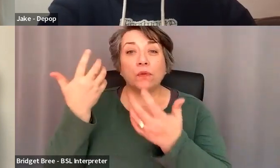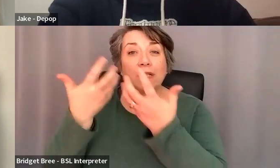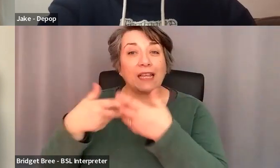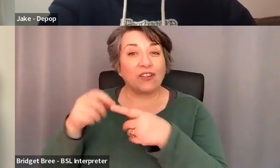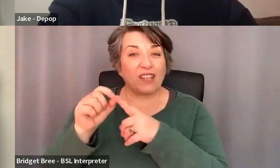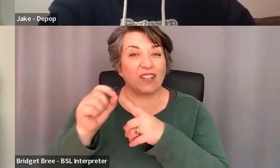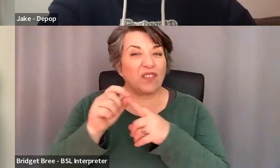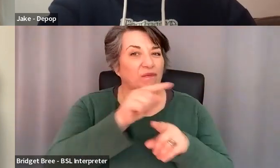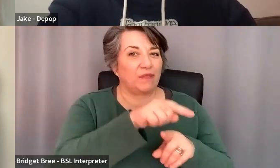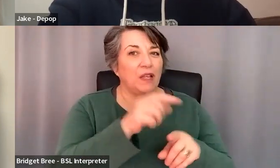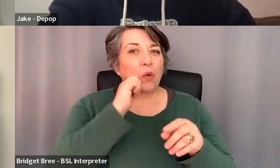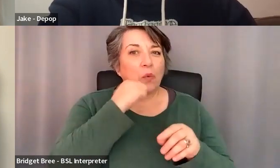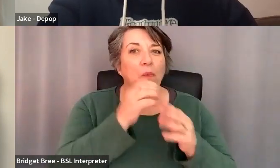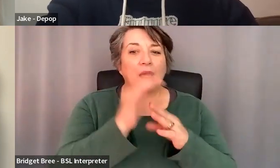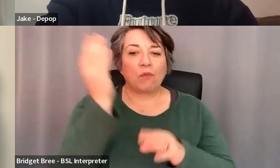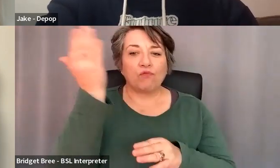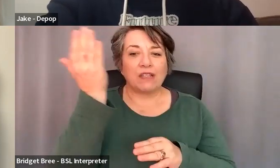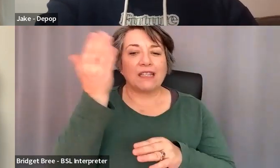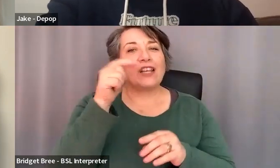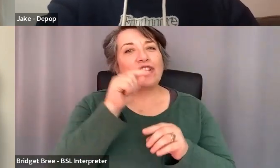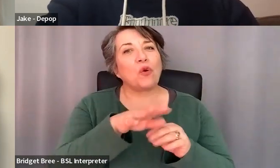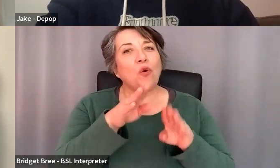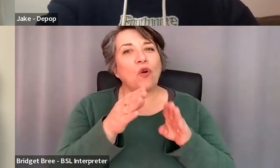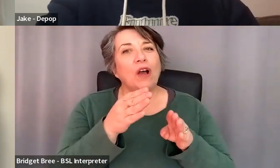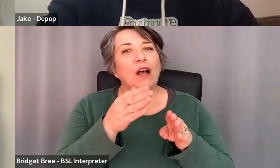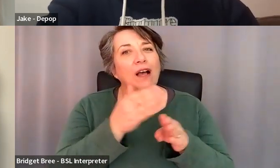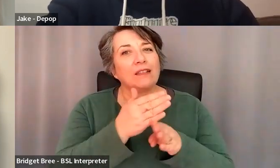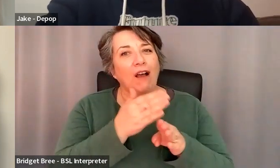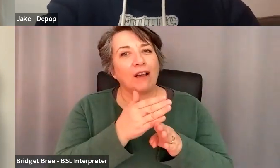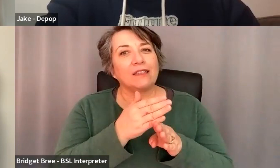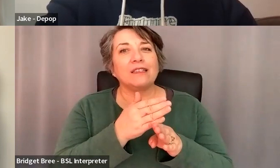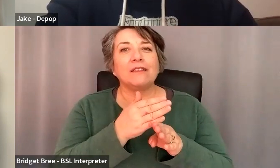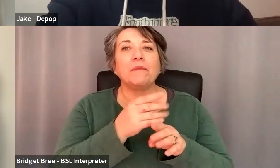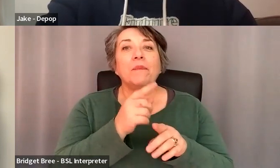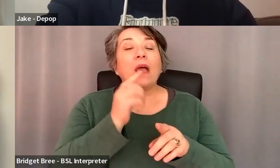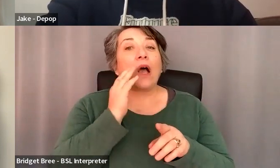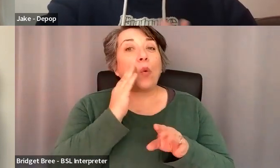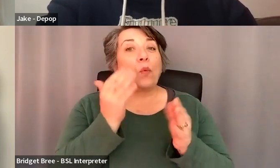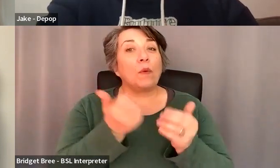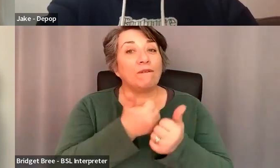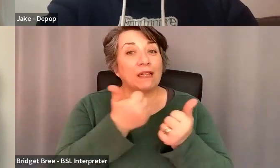a task, and then, after the interviews are complete, our hire manager and our talent